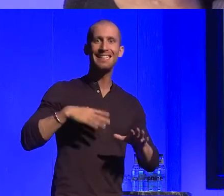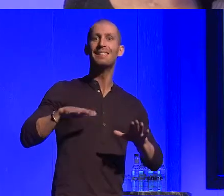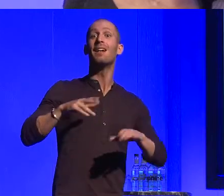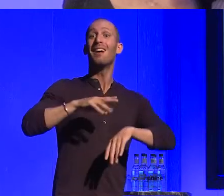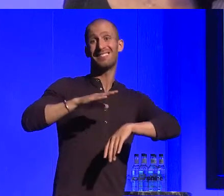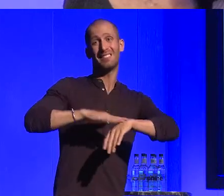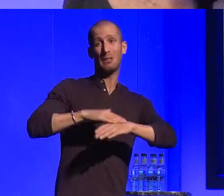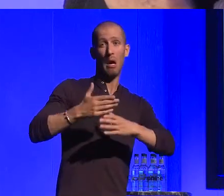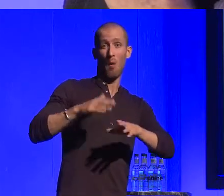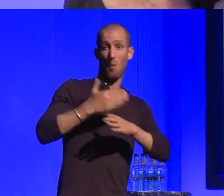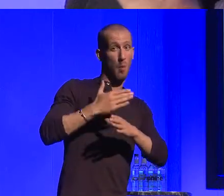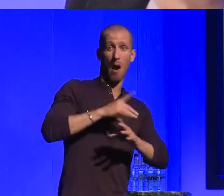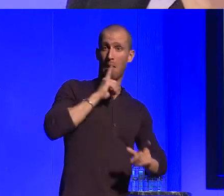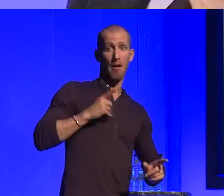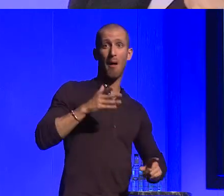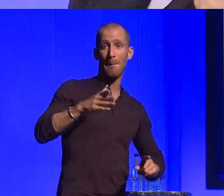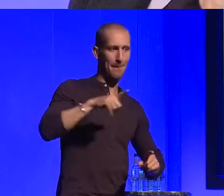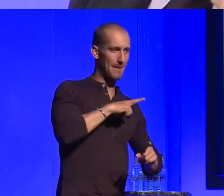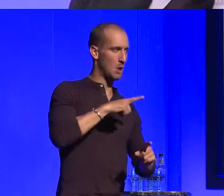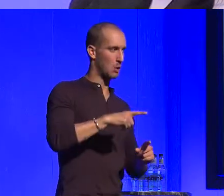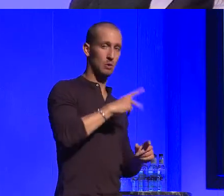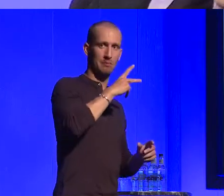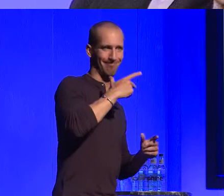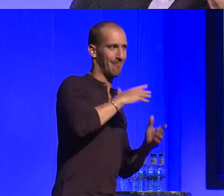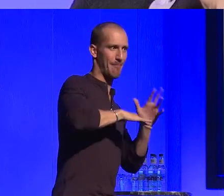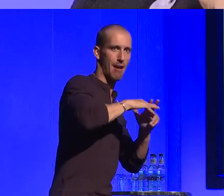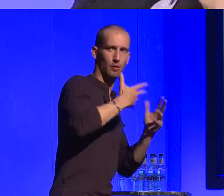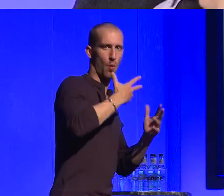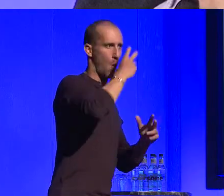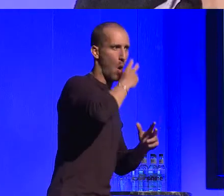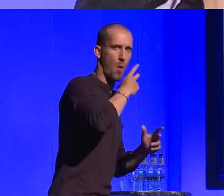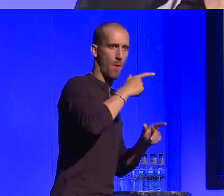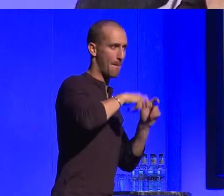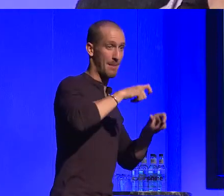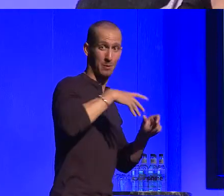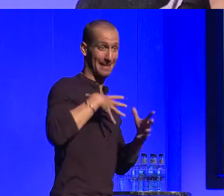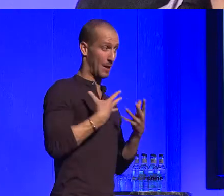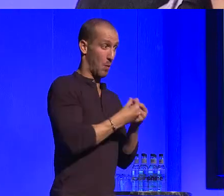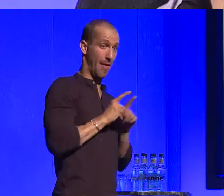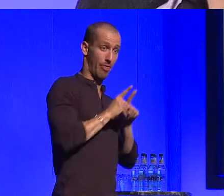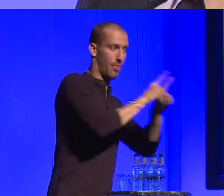to have time off work to come and see a consultant, and generally people sitting around and doing